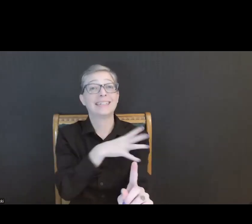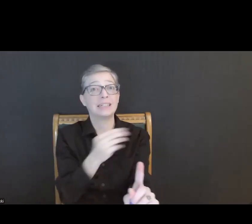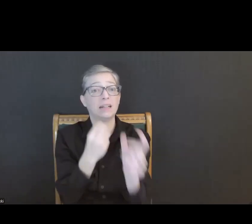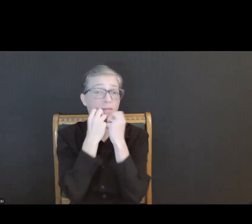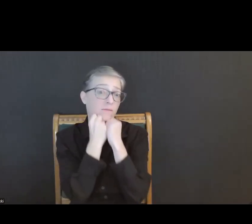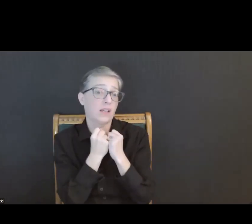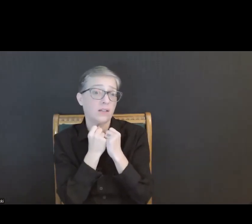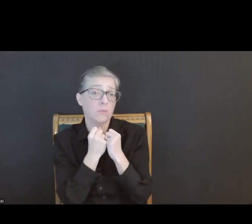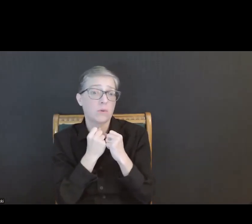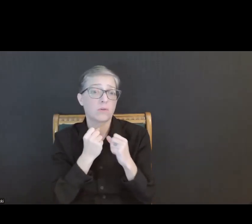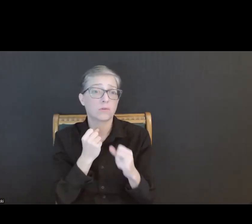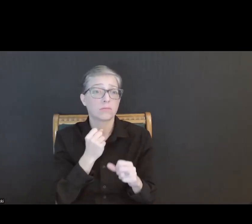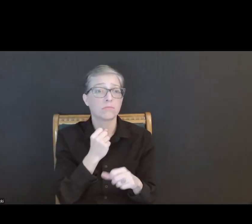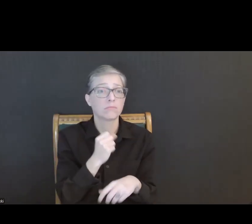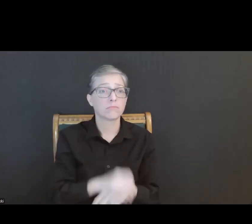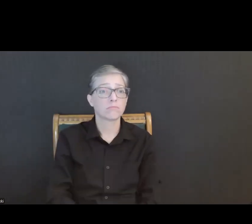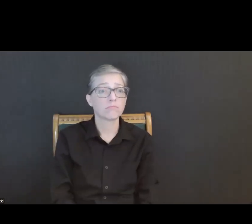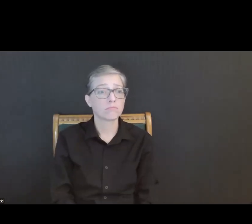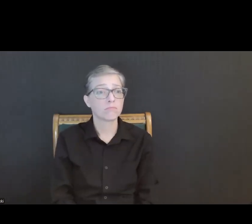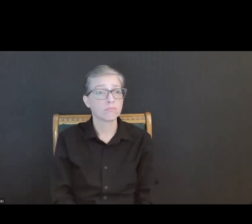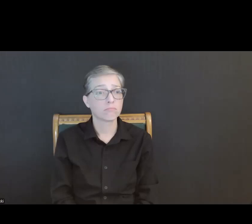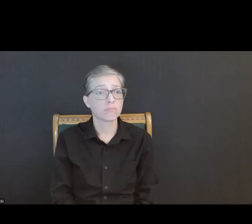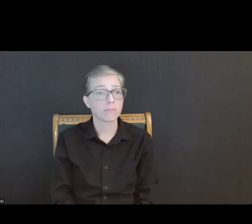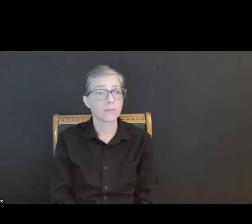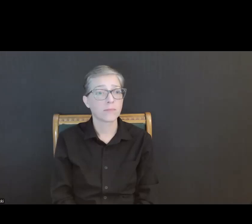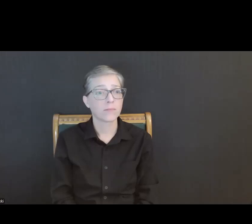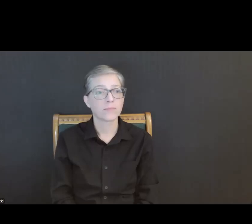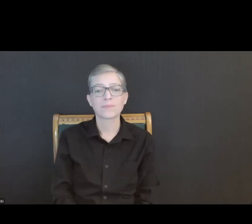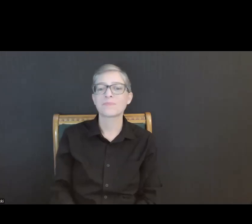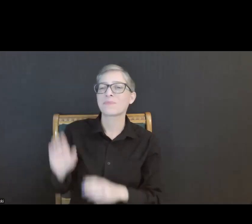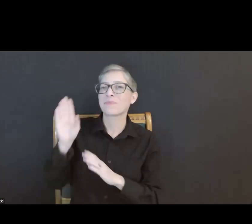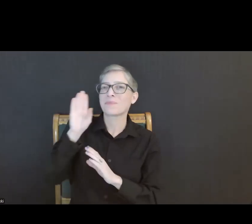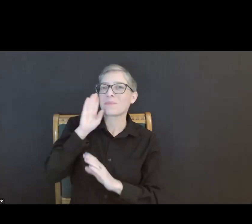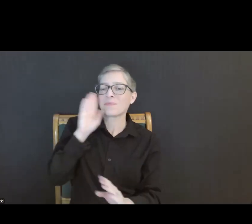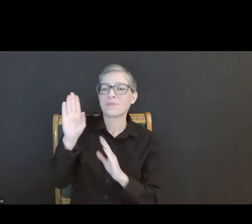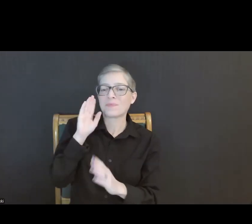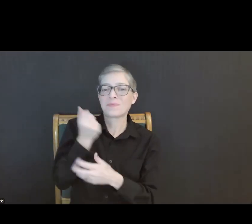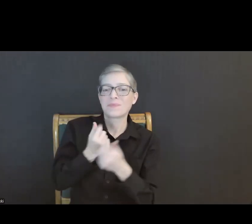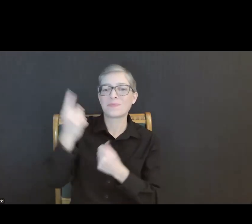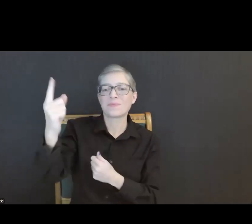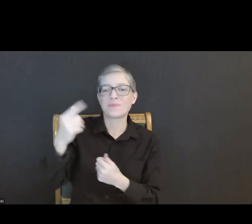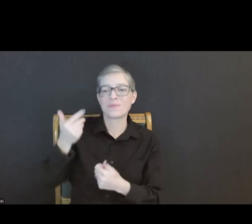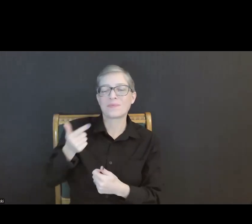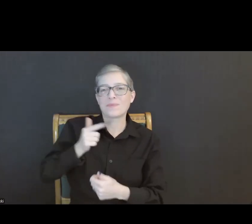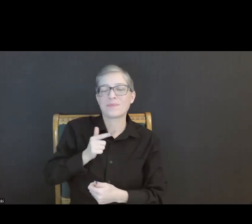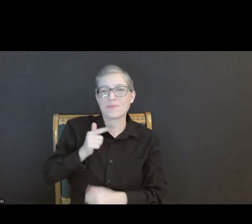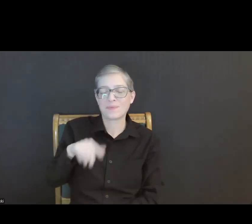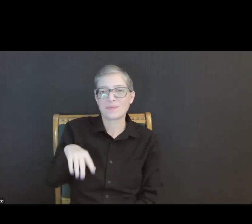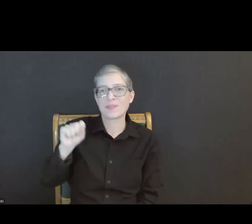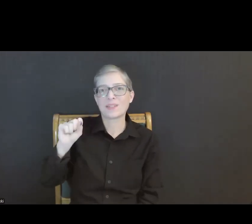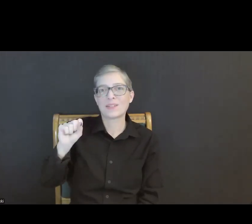we hello everyone I am so excited to be here my name is Sean James and the other thing I want to